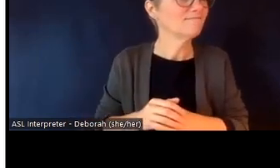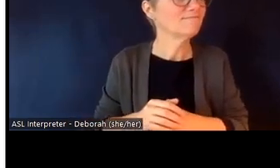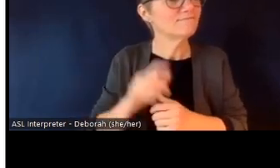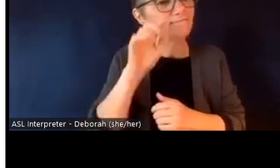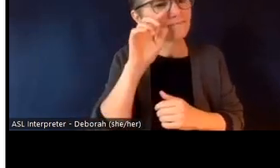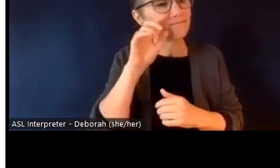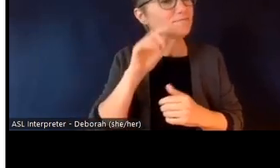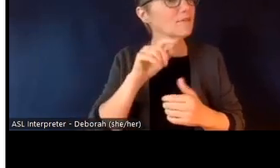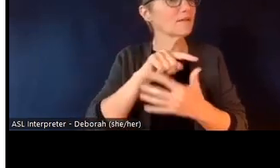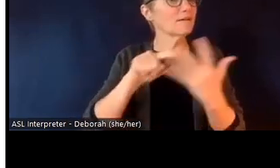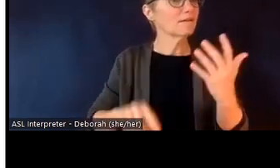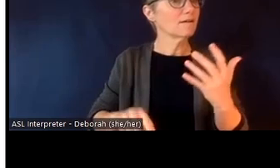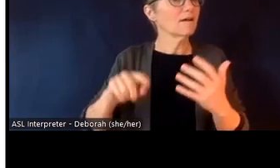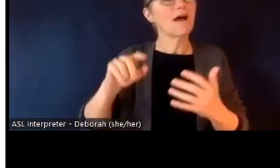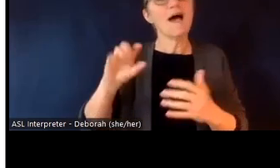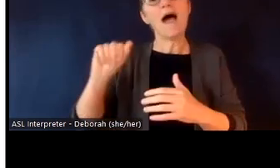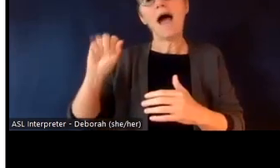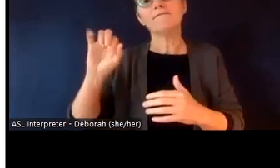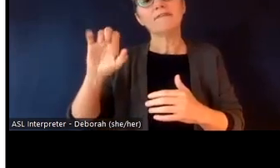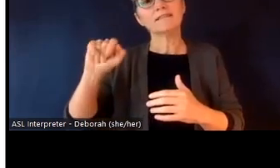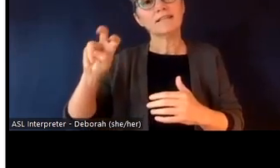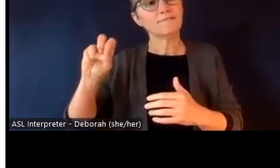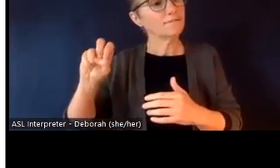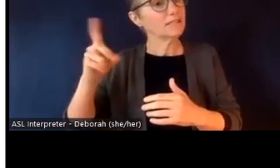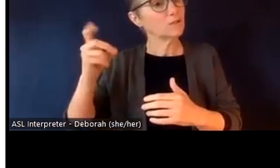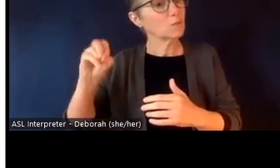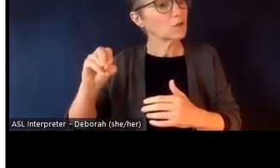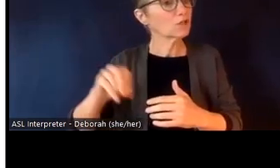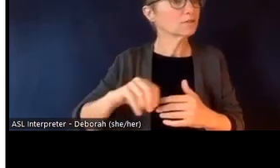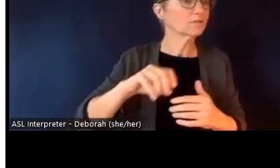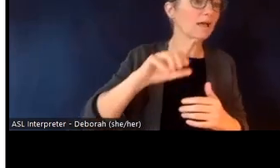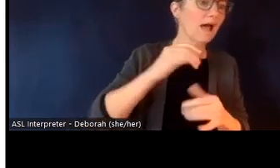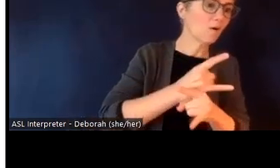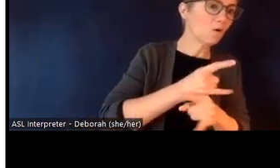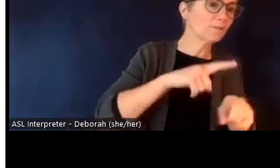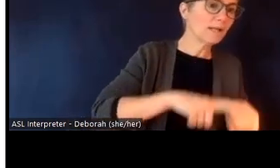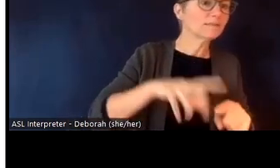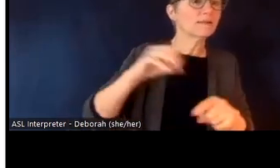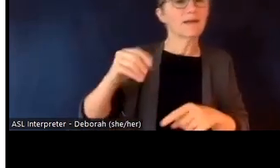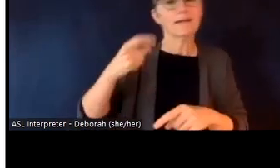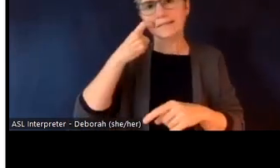Addictive Behaviors. Two are brief reports. That means they're shorter papers because some of the